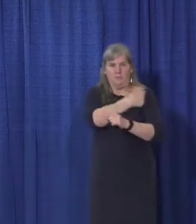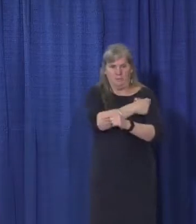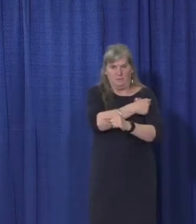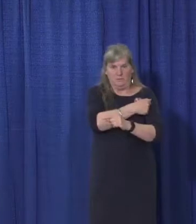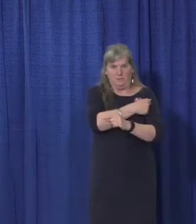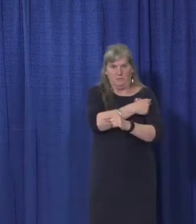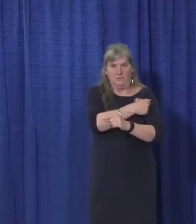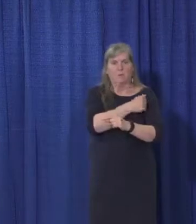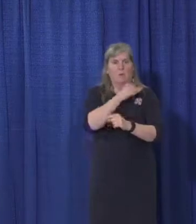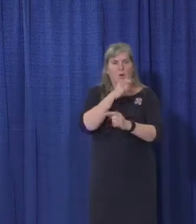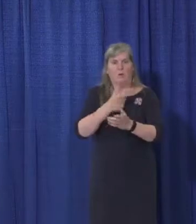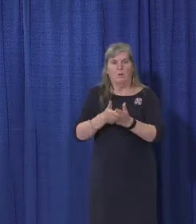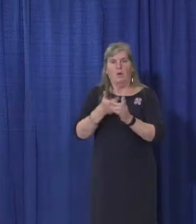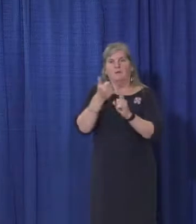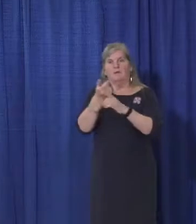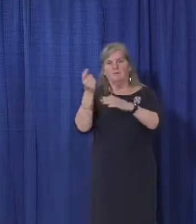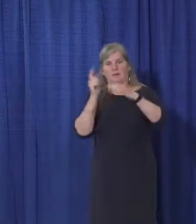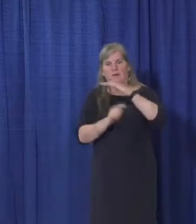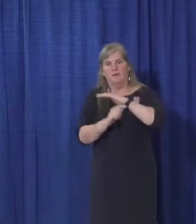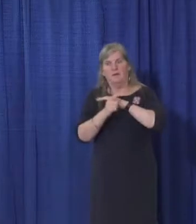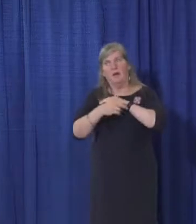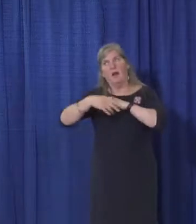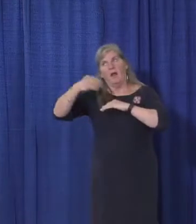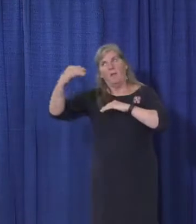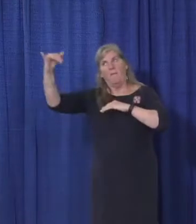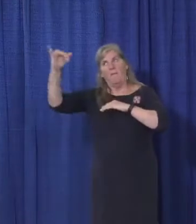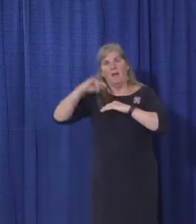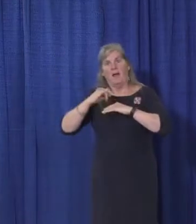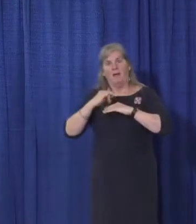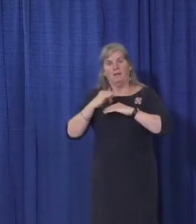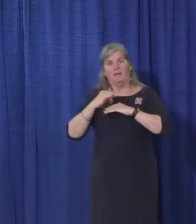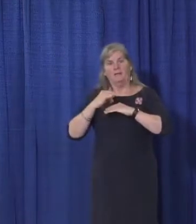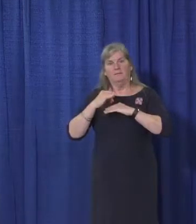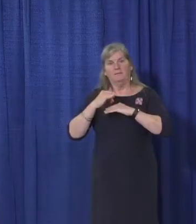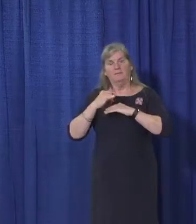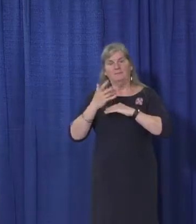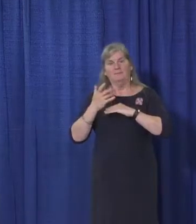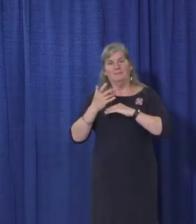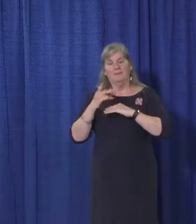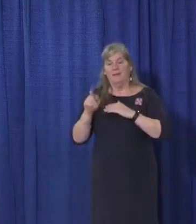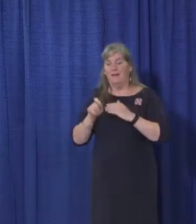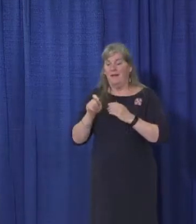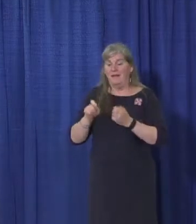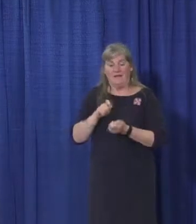the need to self isolate. We don't know we are the sources